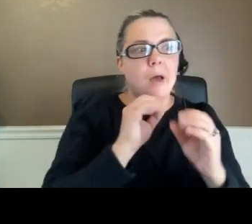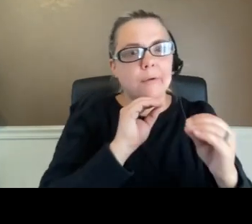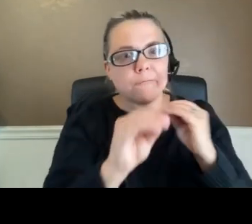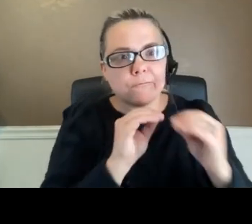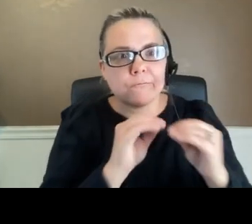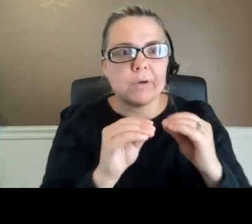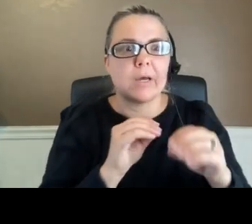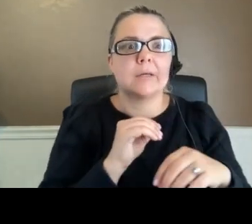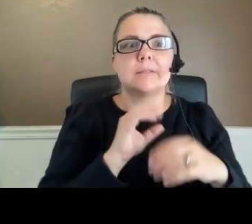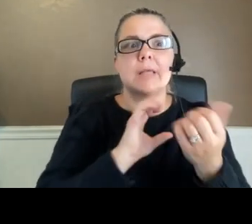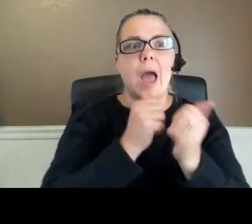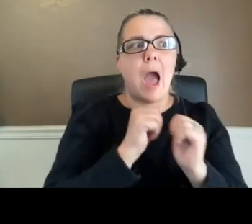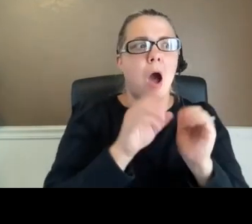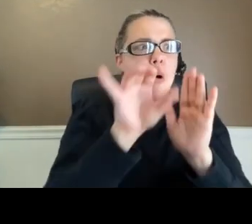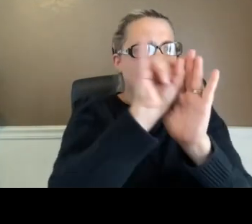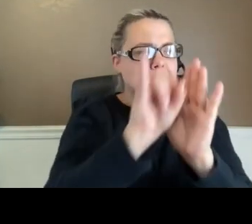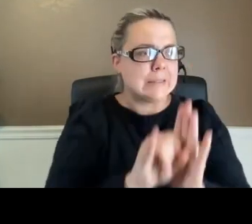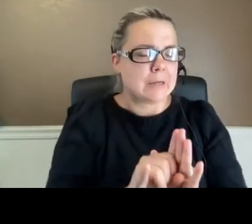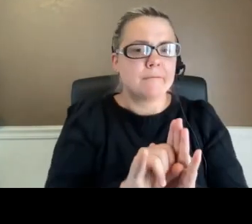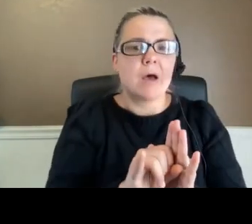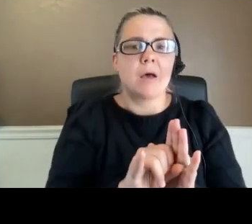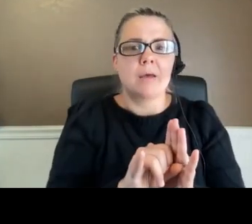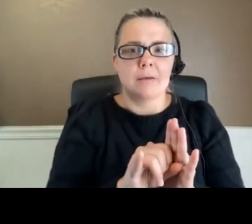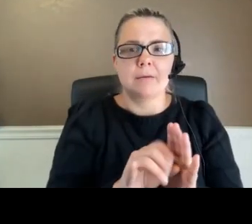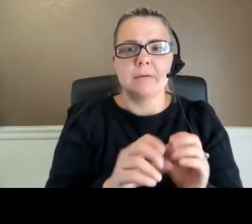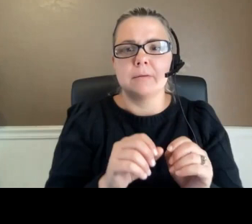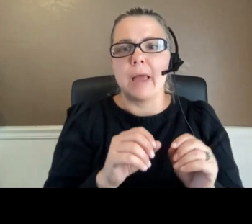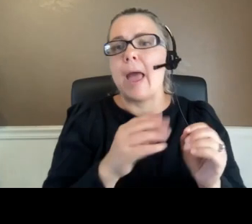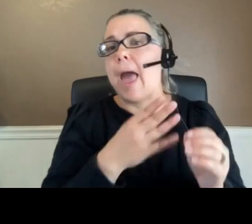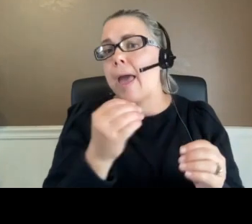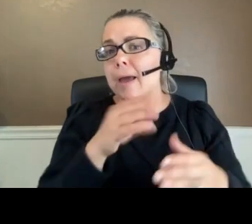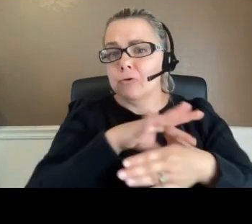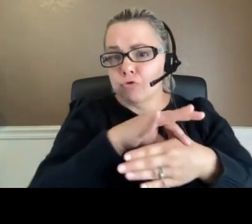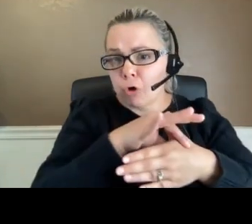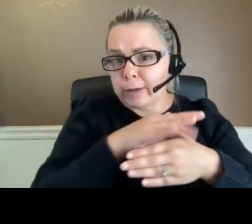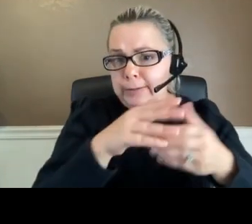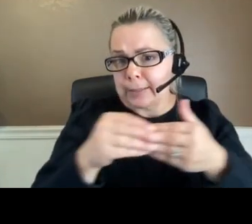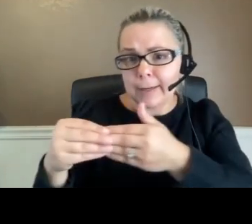WAVE used to identify that and then relevant Web Content Accessibility Guidelines for that